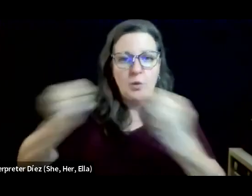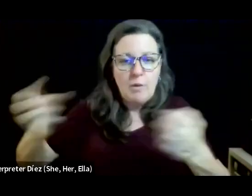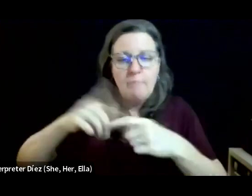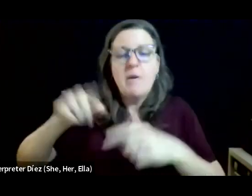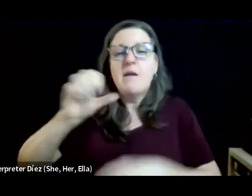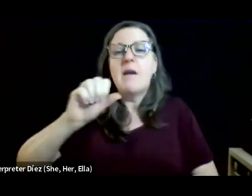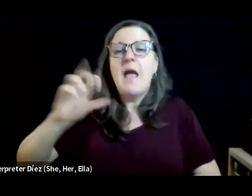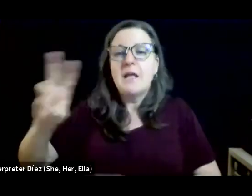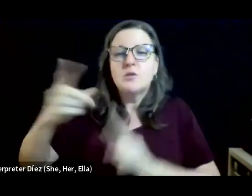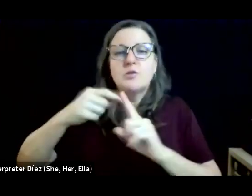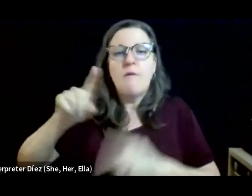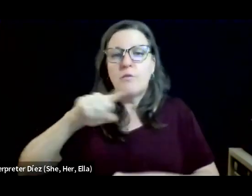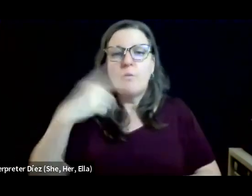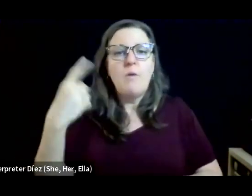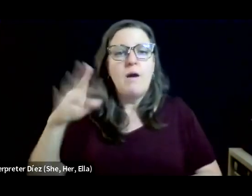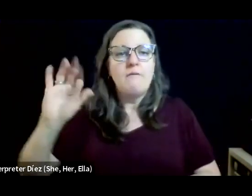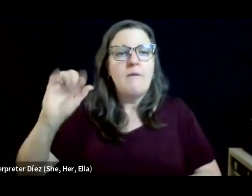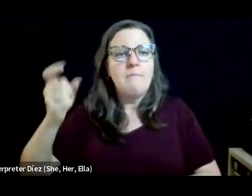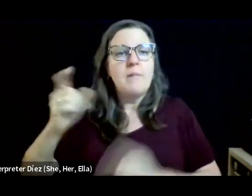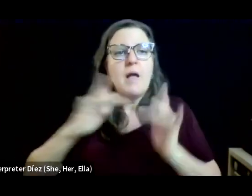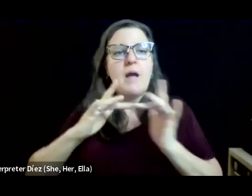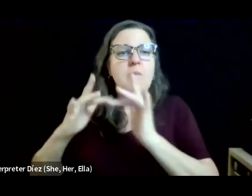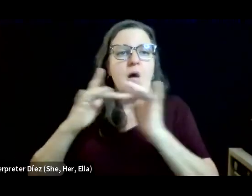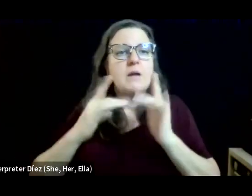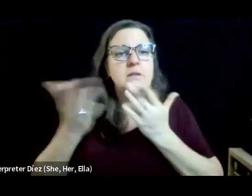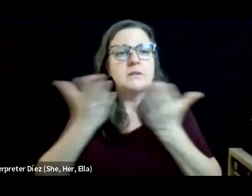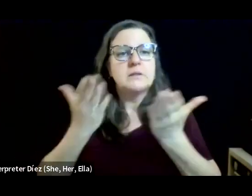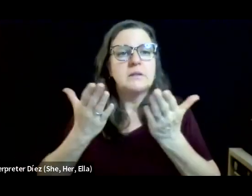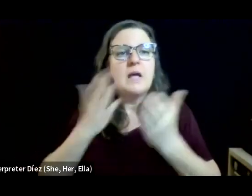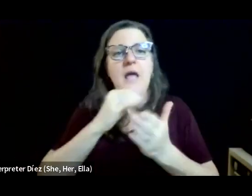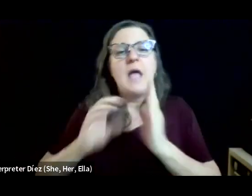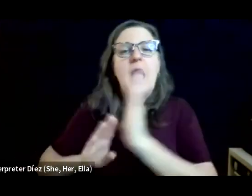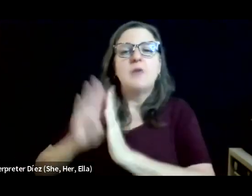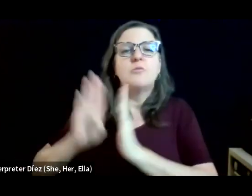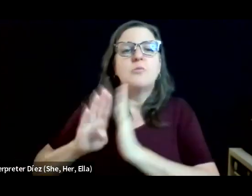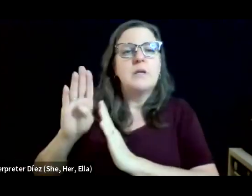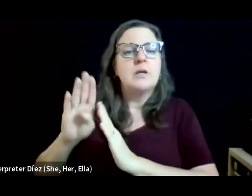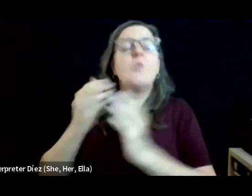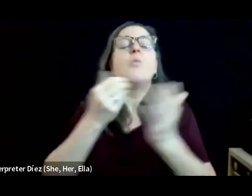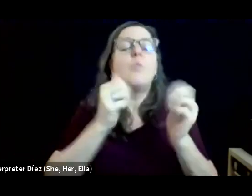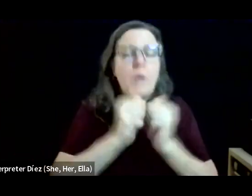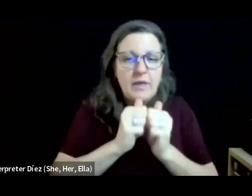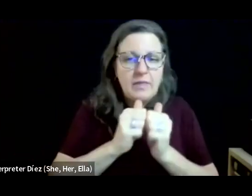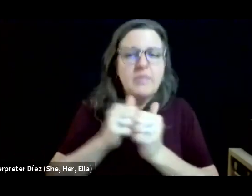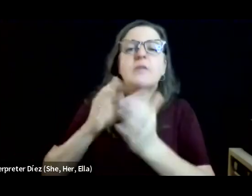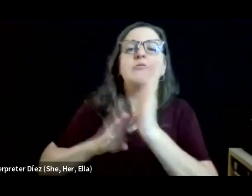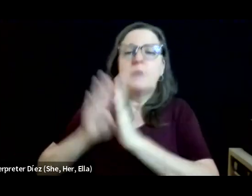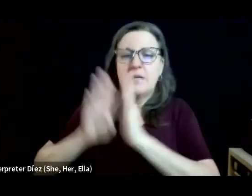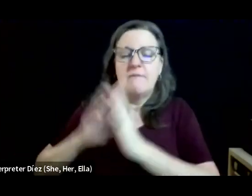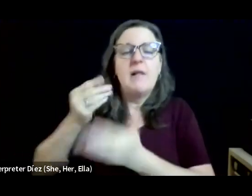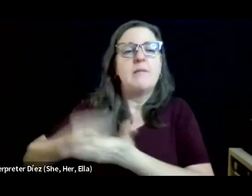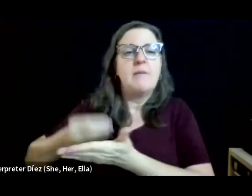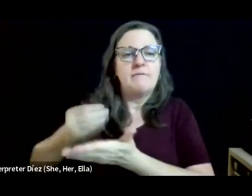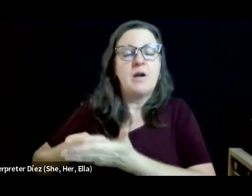Black Box Network Services and Redevelopment Funds. With redevelopment Funds. Is there a motion? So moved.